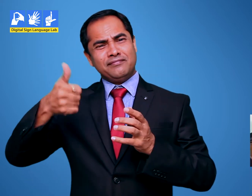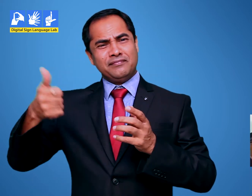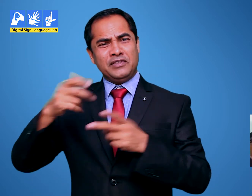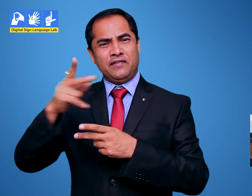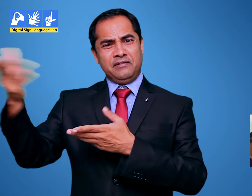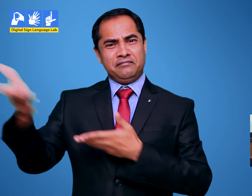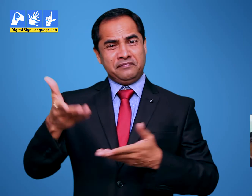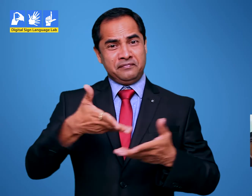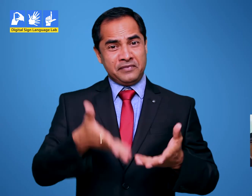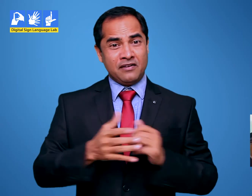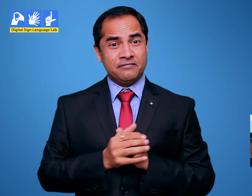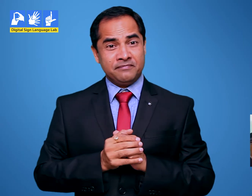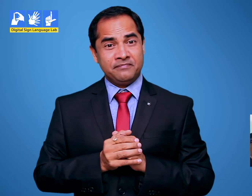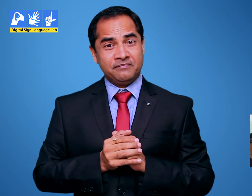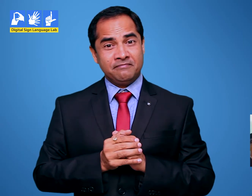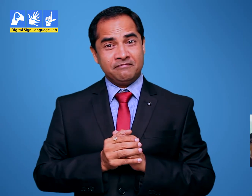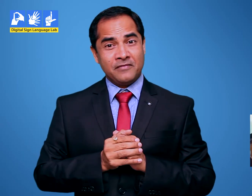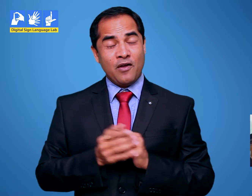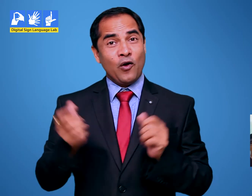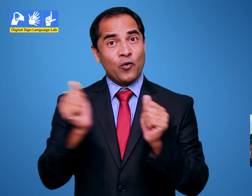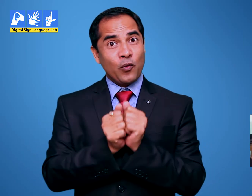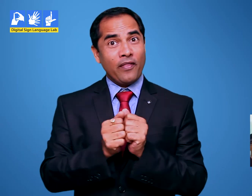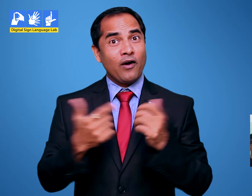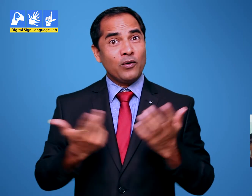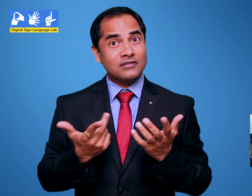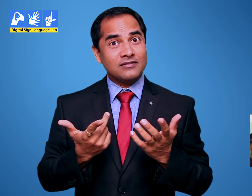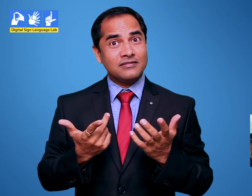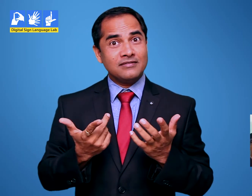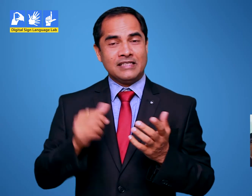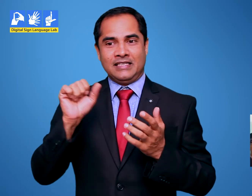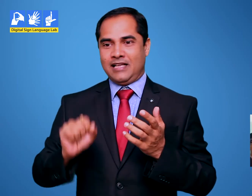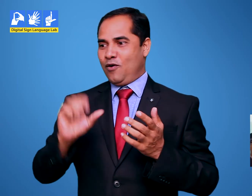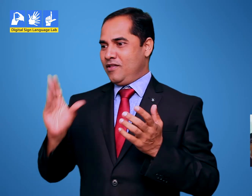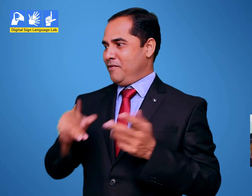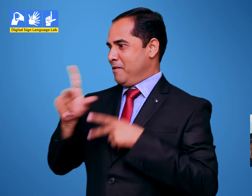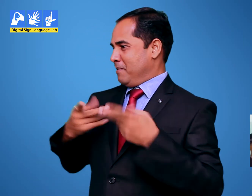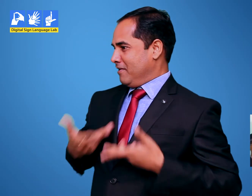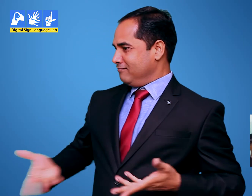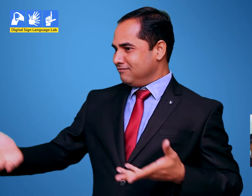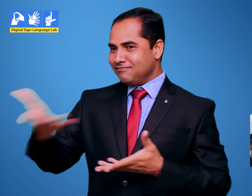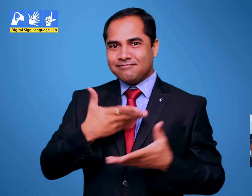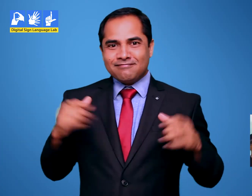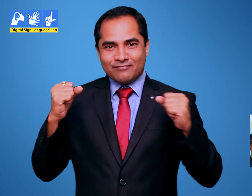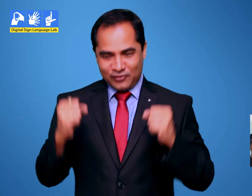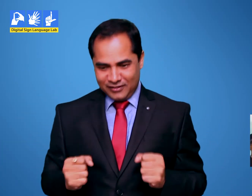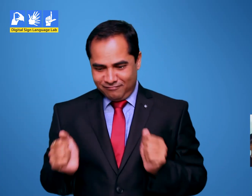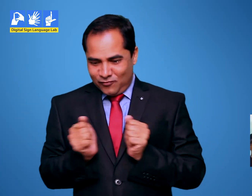international guests for having come to take possession with the people of our